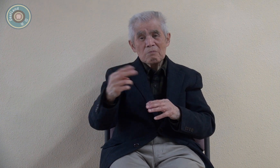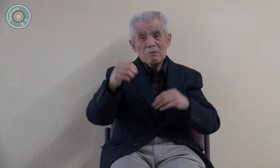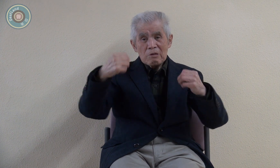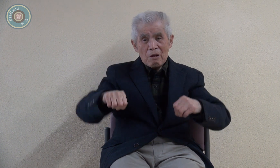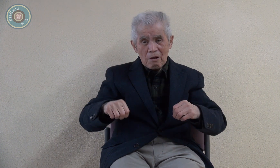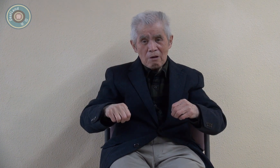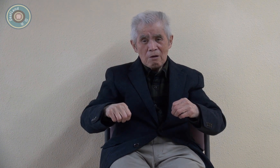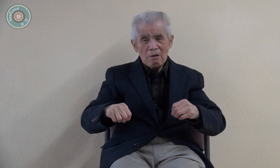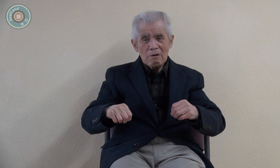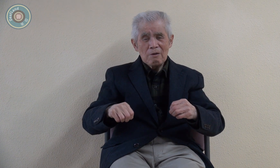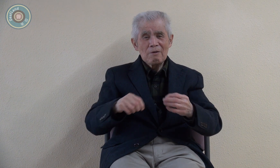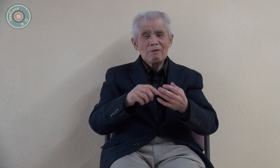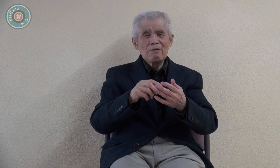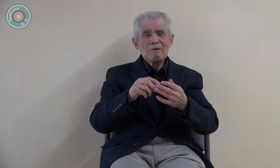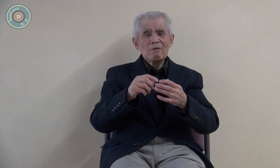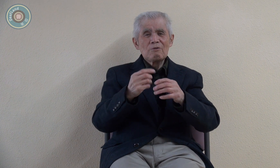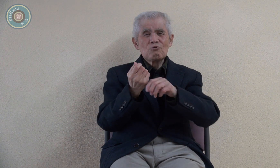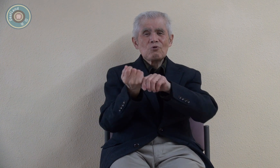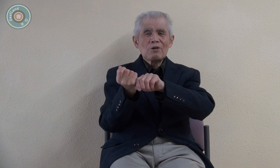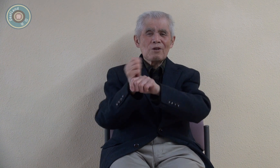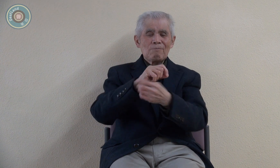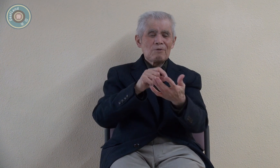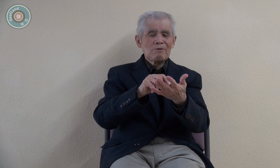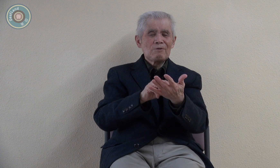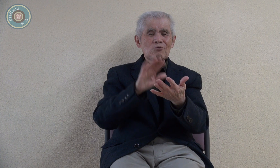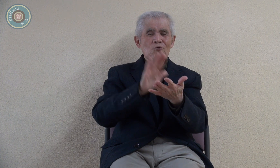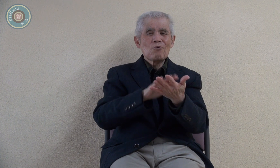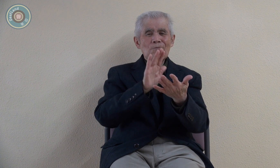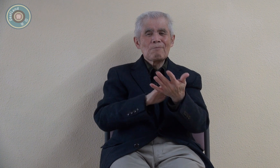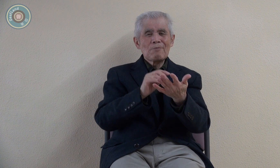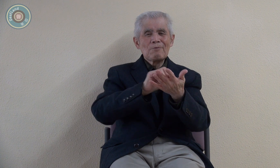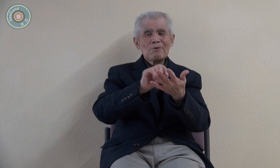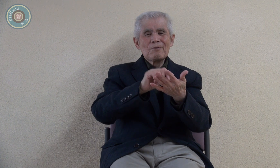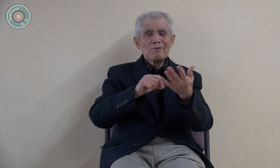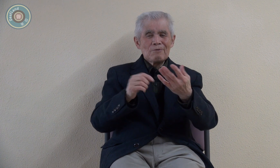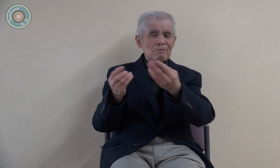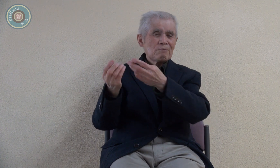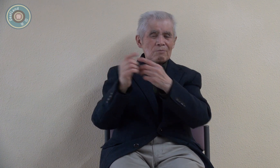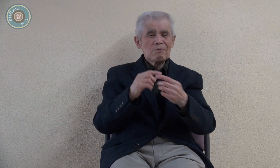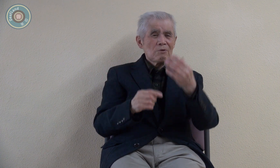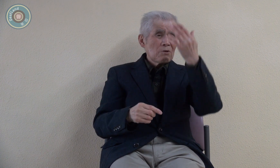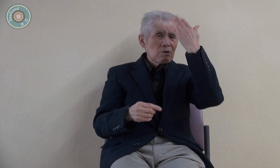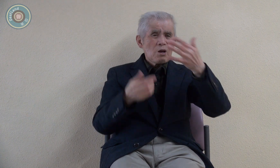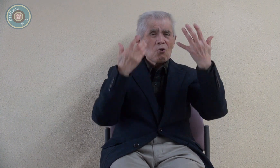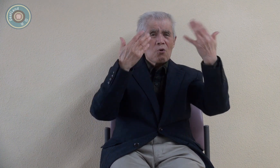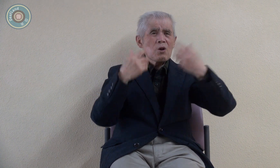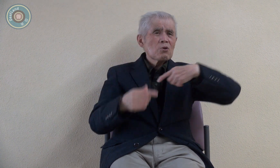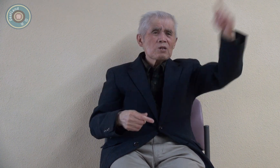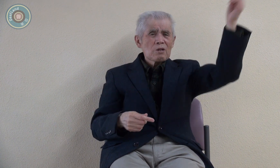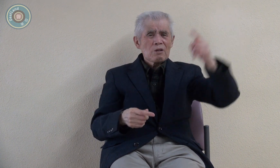When he found out we were well, he told us to come to school